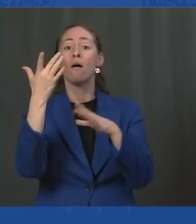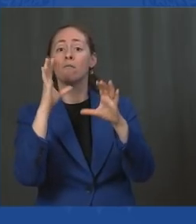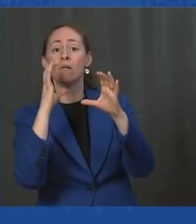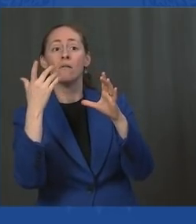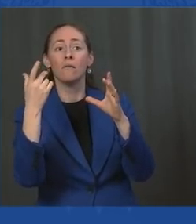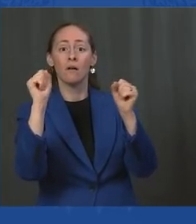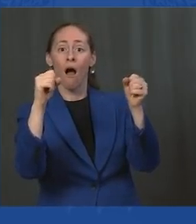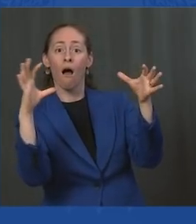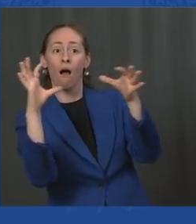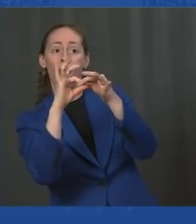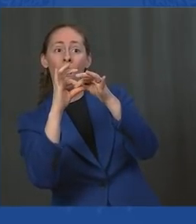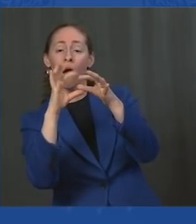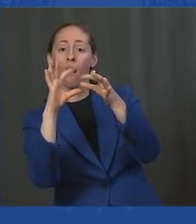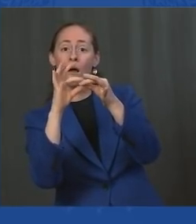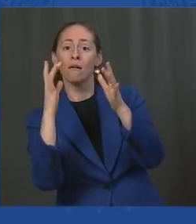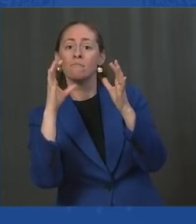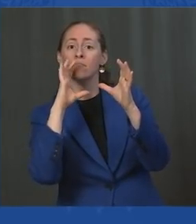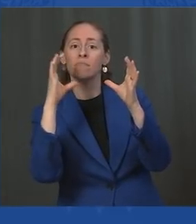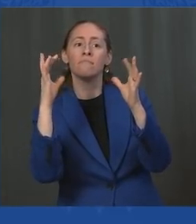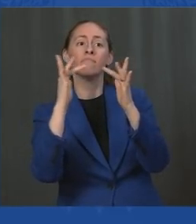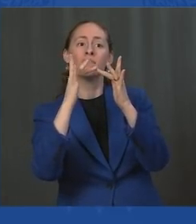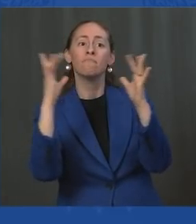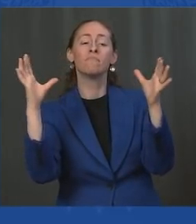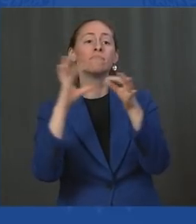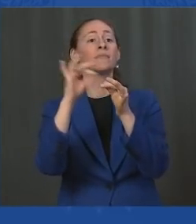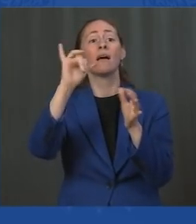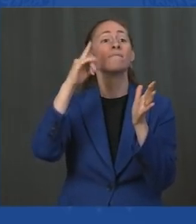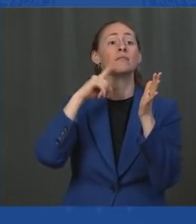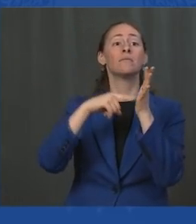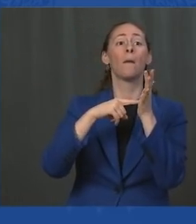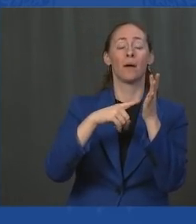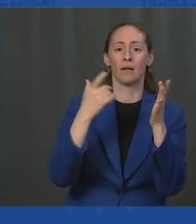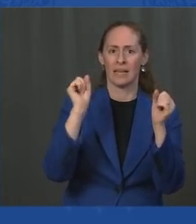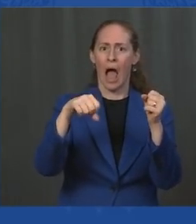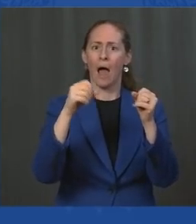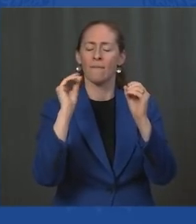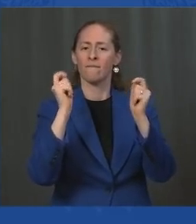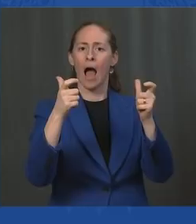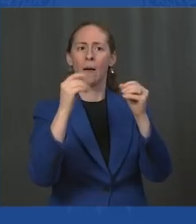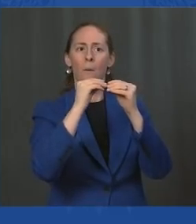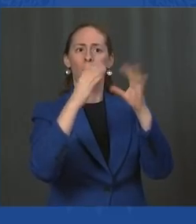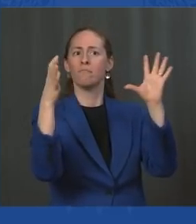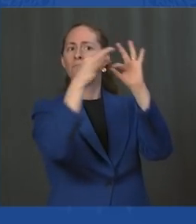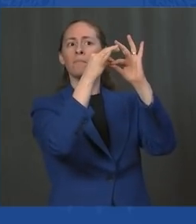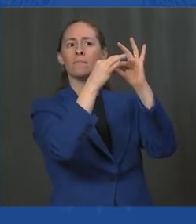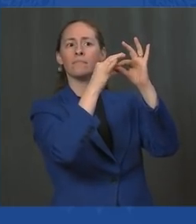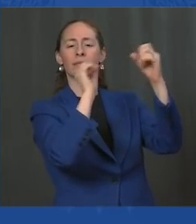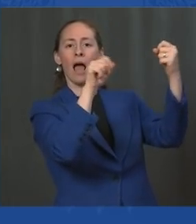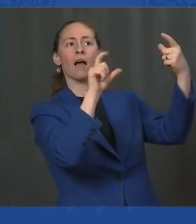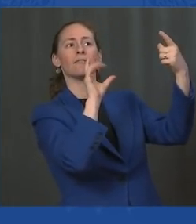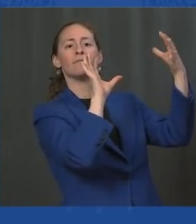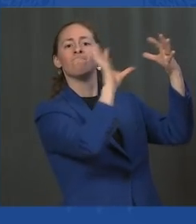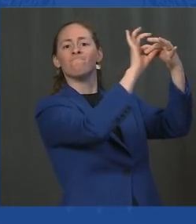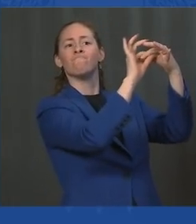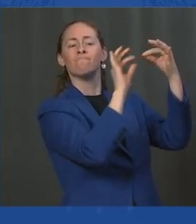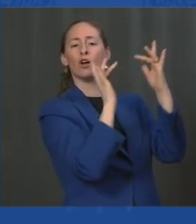to accelerate restoration of power and cellphone service. It's beginning to get back up and has a long way to go.